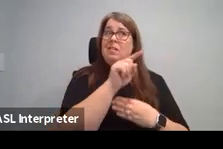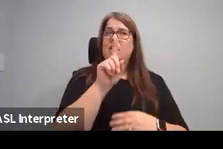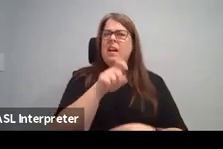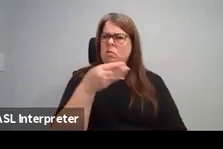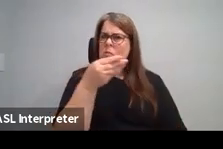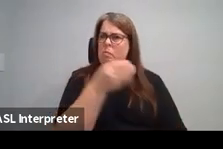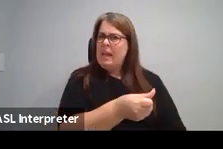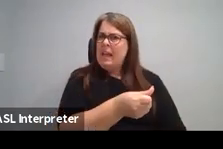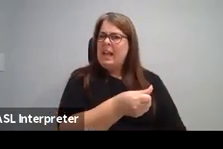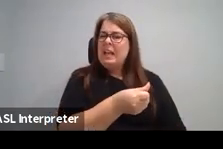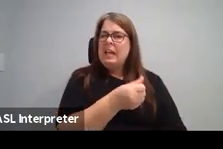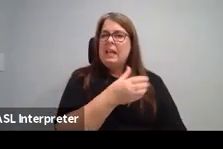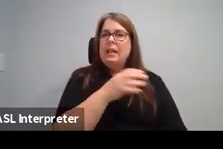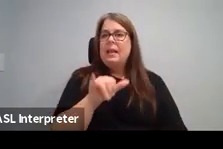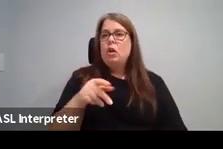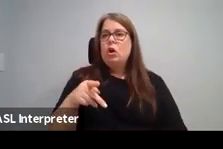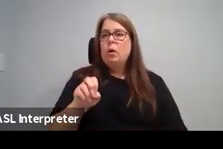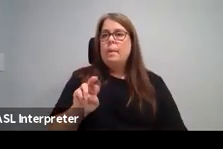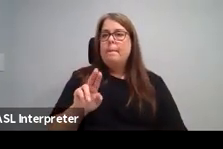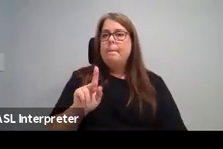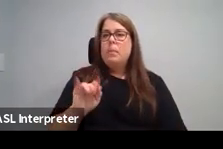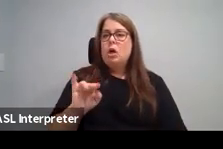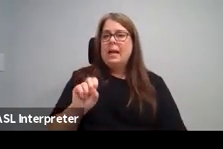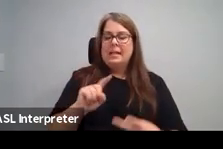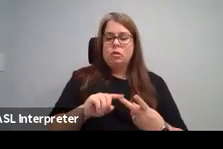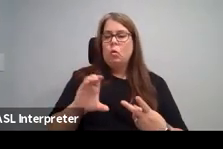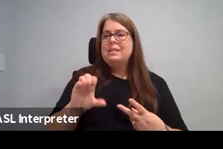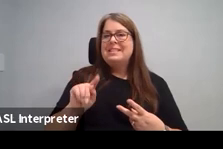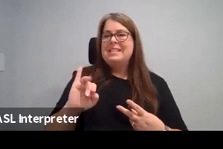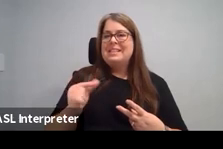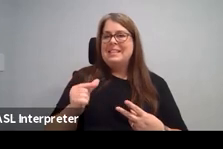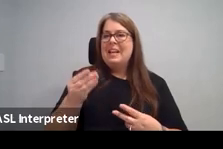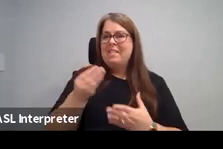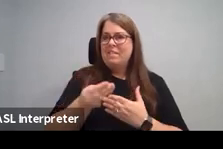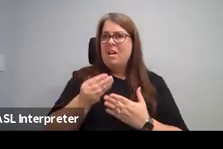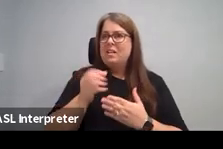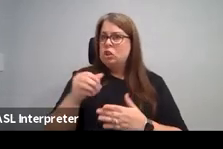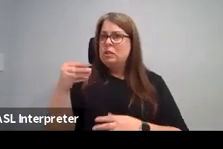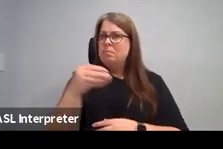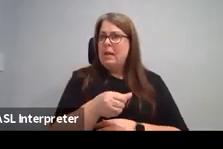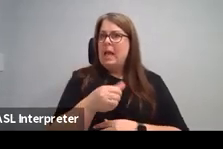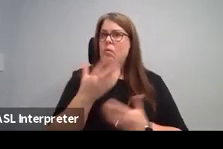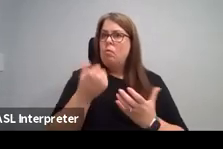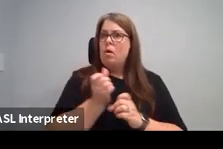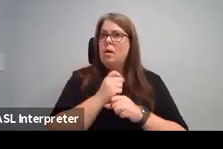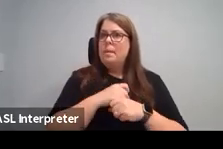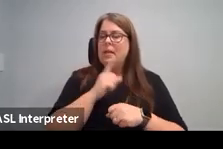Allison Frenzel : Perkins and seated funds could possibly cover those costs. We wanted to make sure those represented on the California Department of Ed page for free.